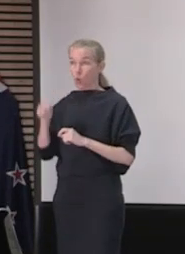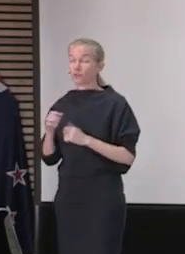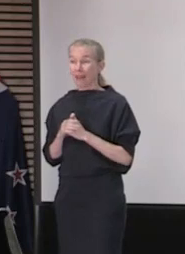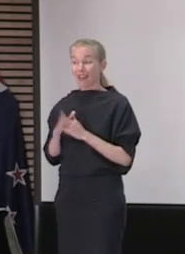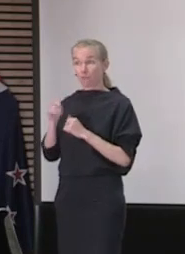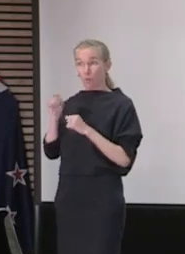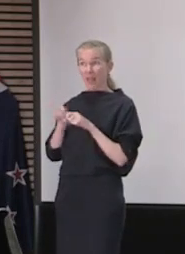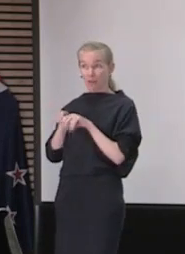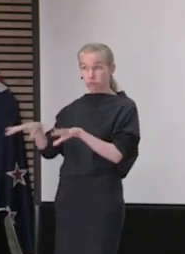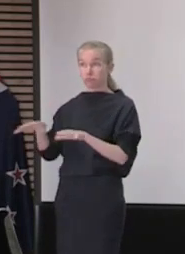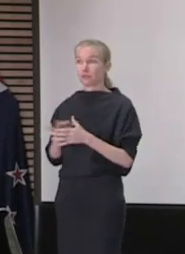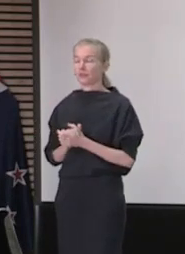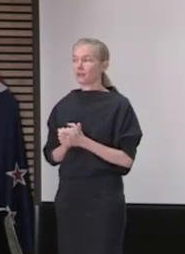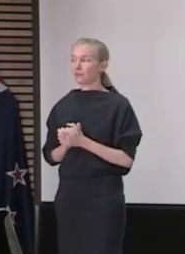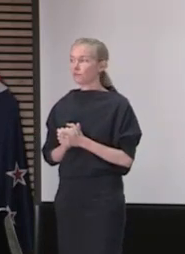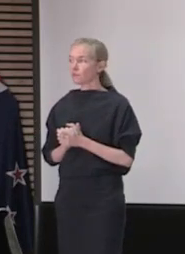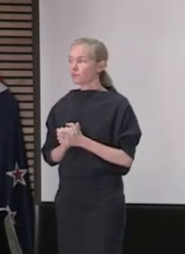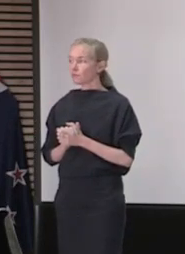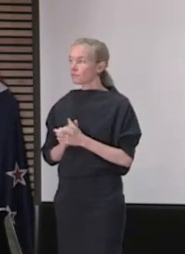Just on the clustersthat are there, with theMinistry of Health website.